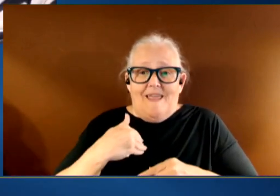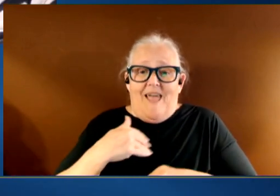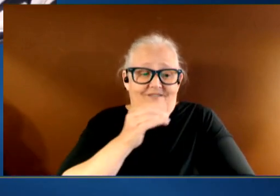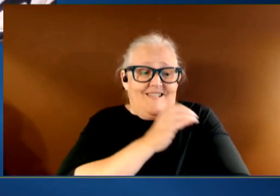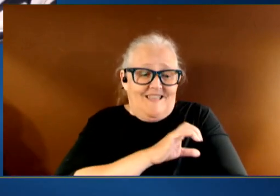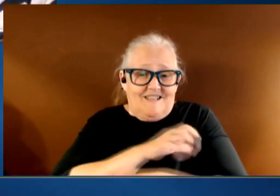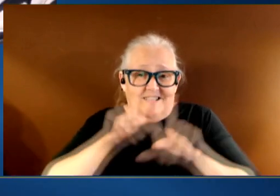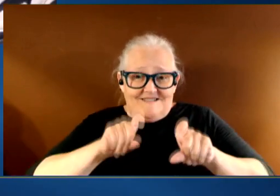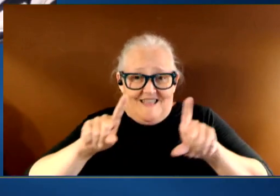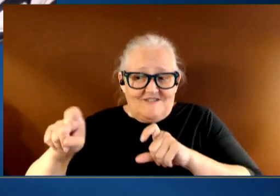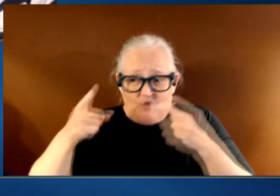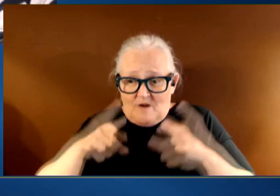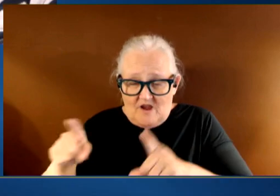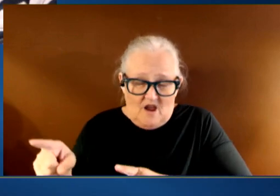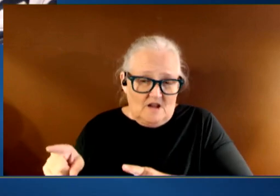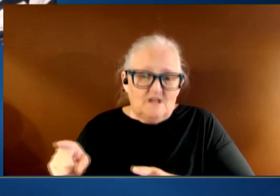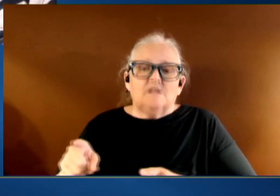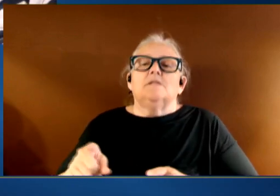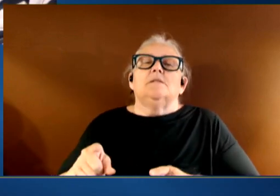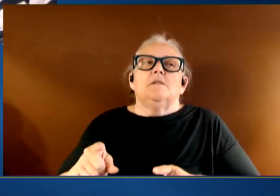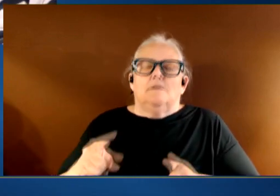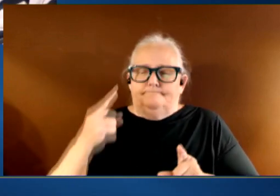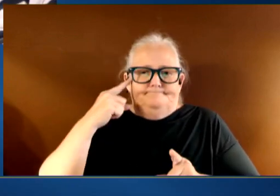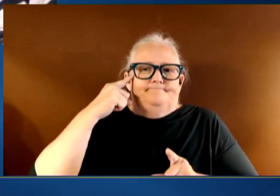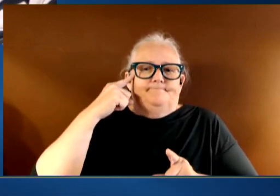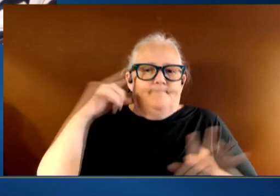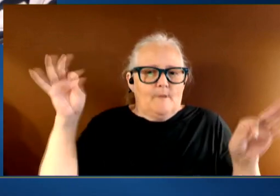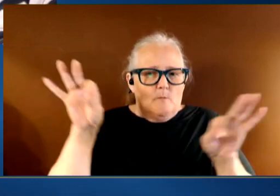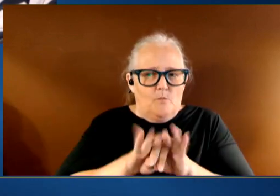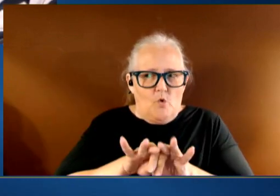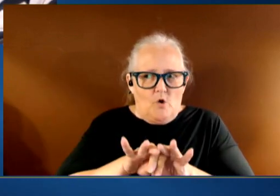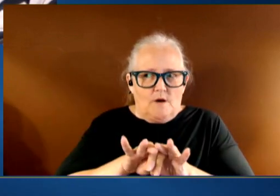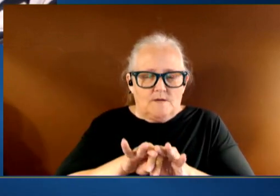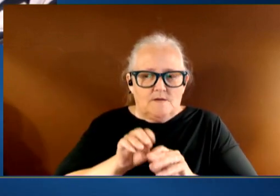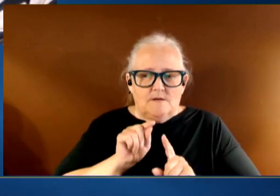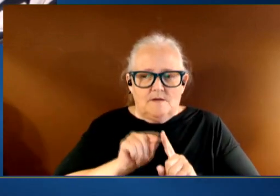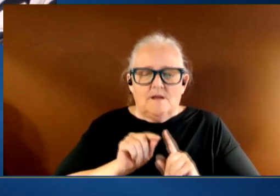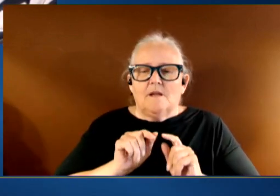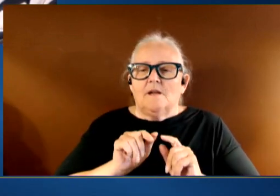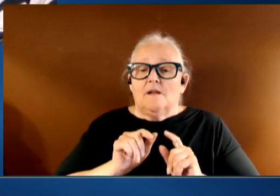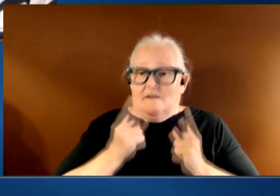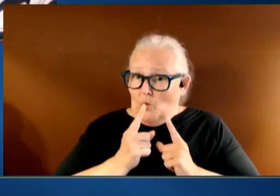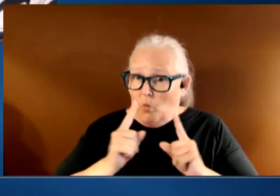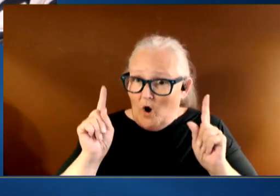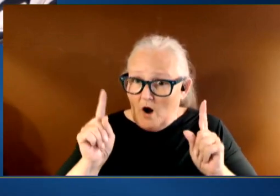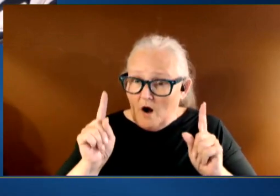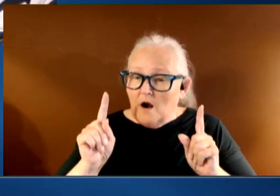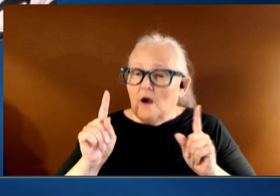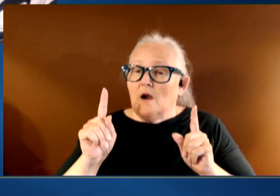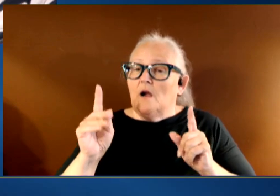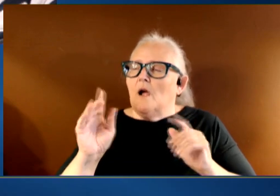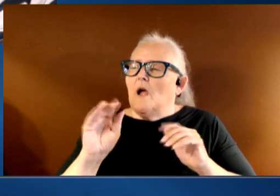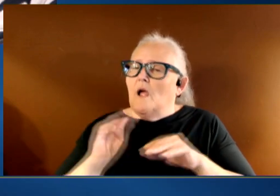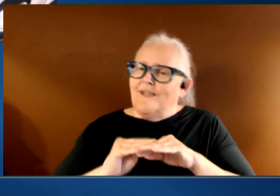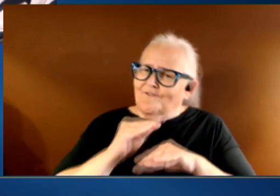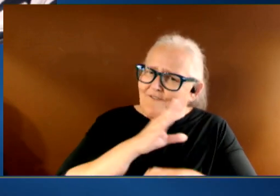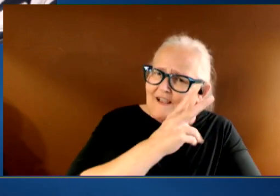from the standpoint of does this work, how does it affect patients, to have a representative